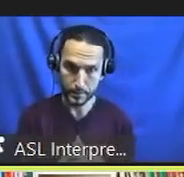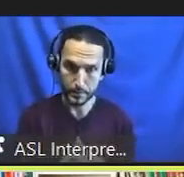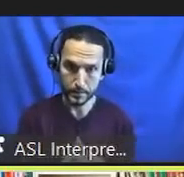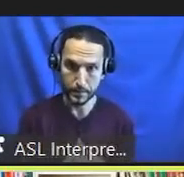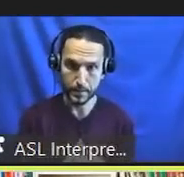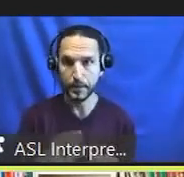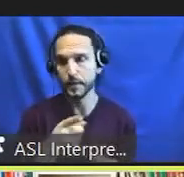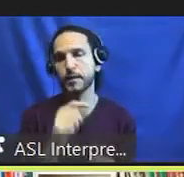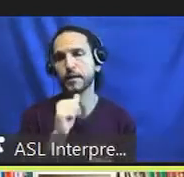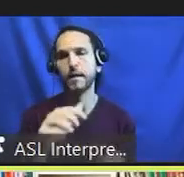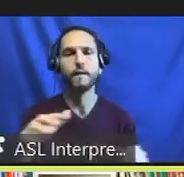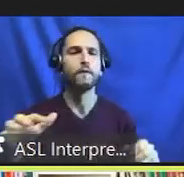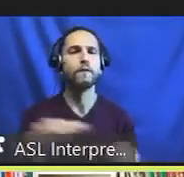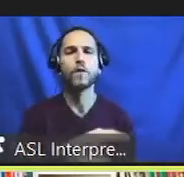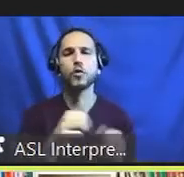a fully remote service.